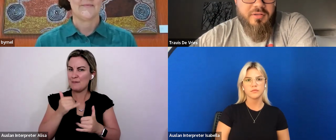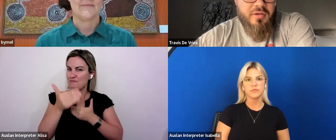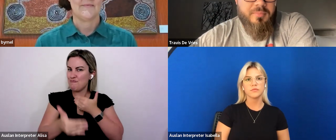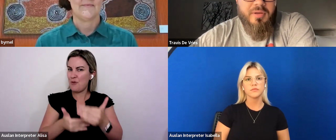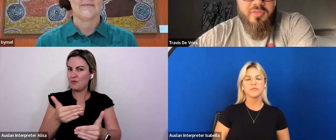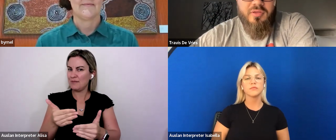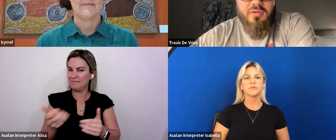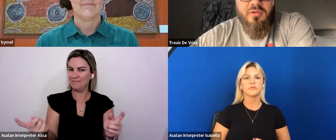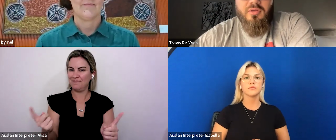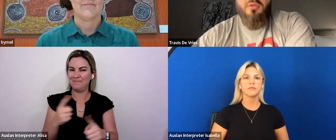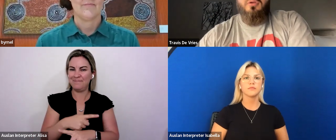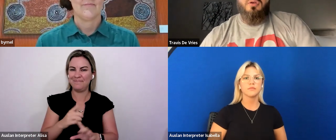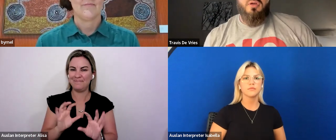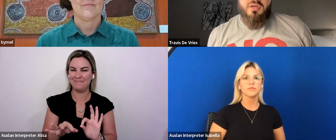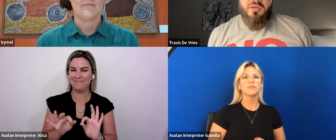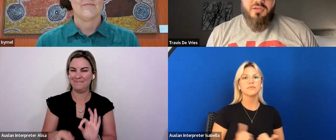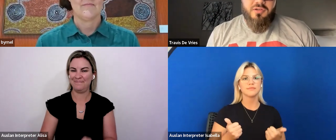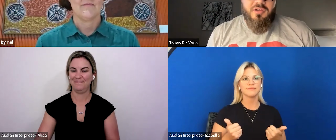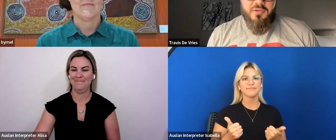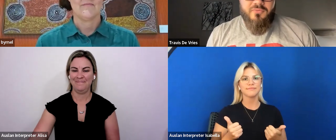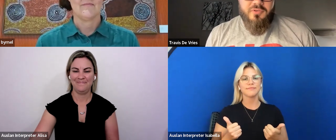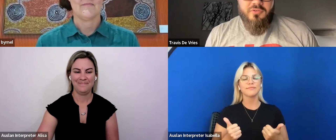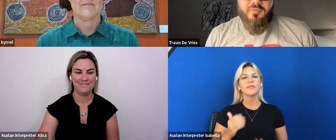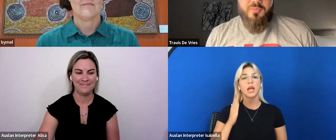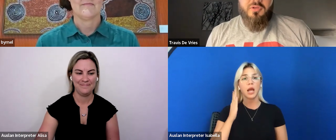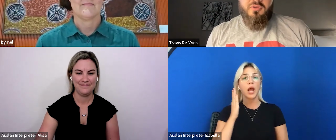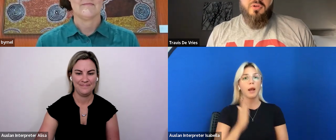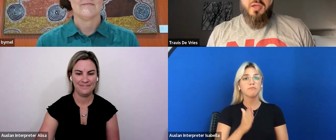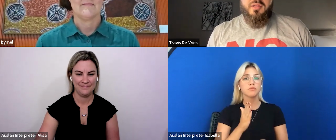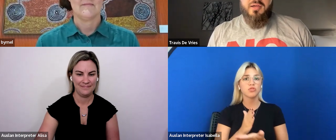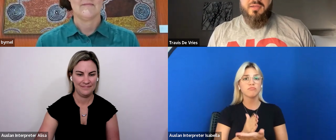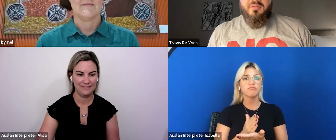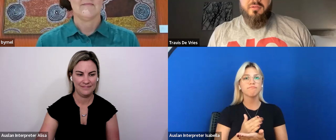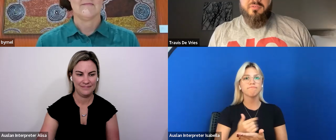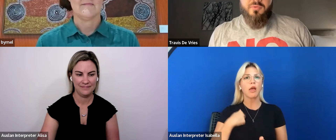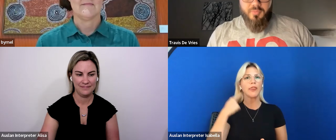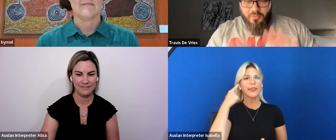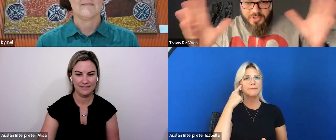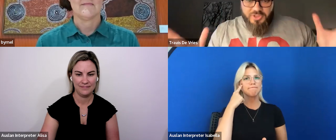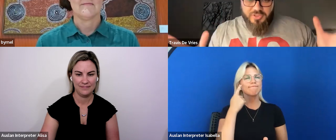I think kind of in terms of being a good ally, that's a really big question,